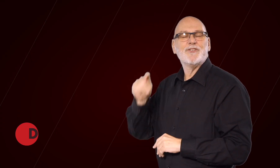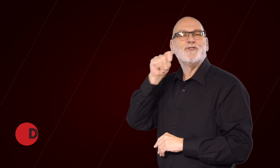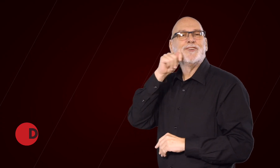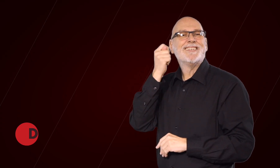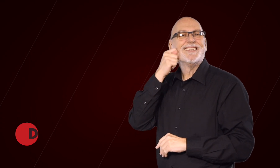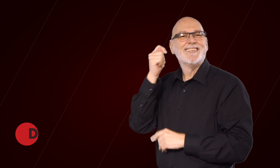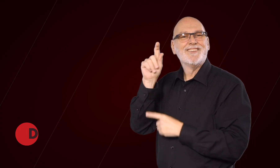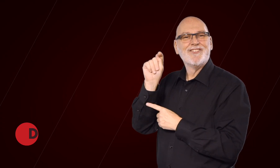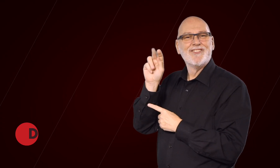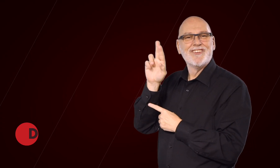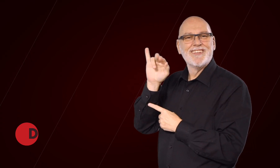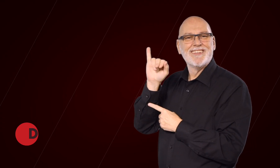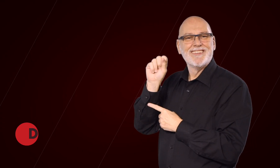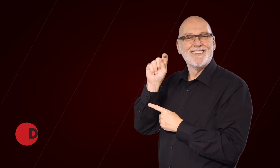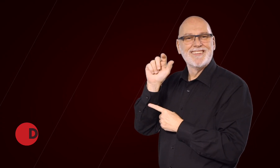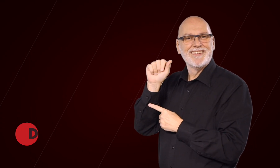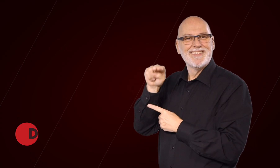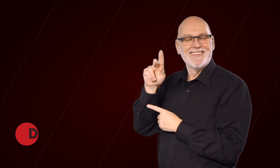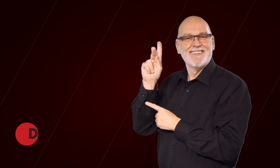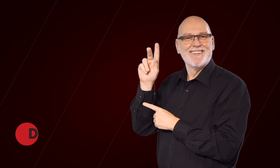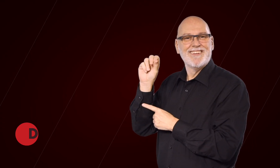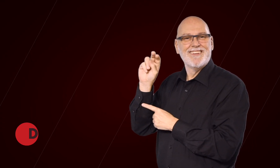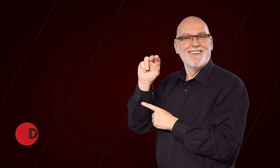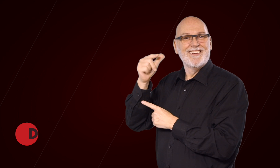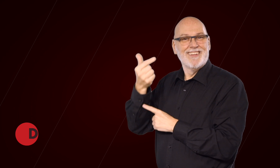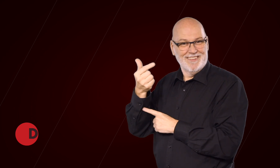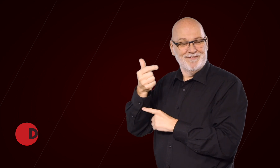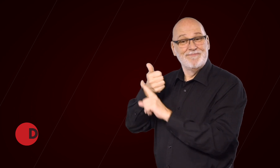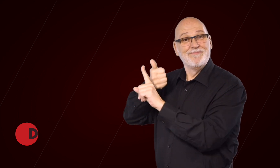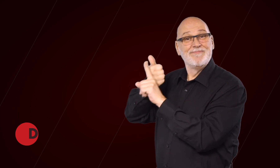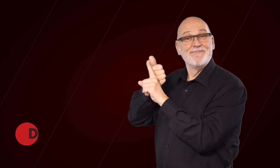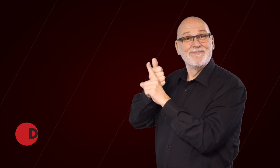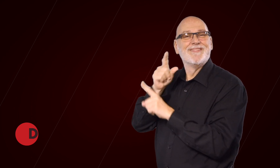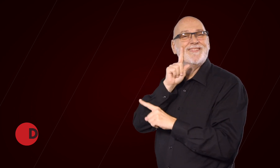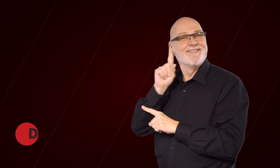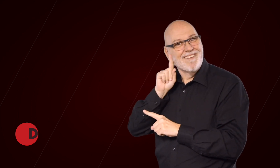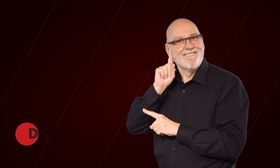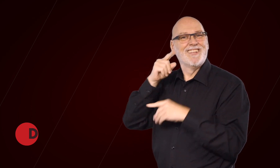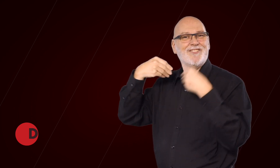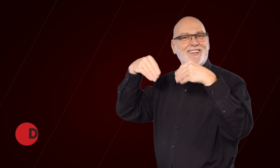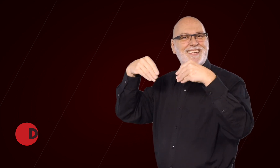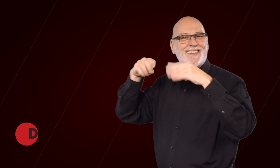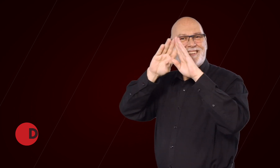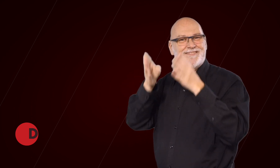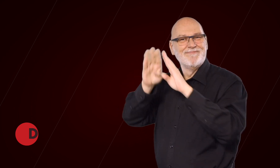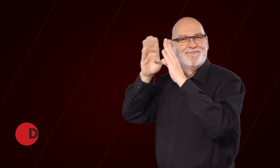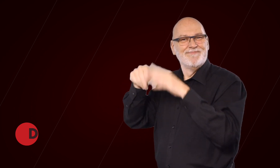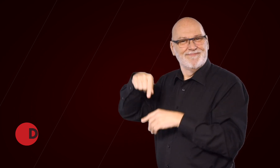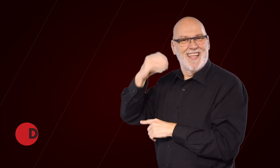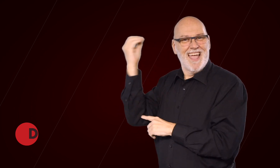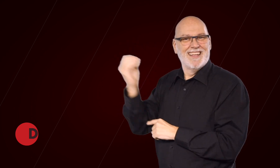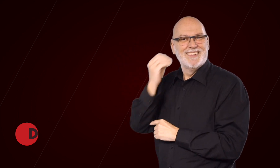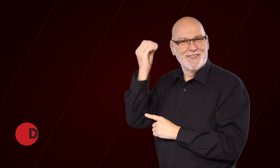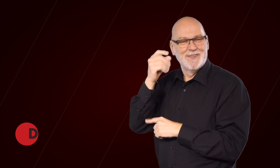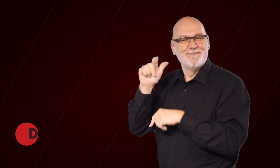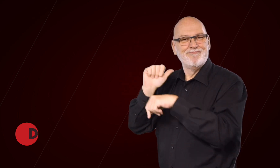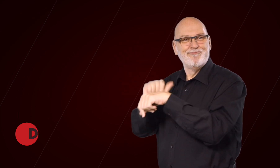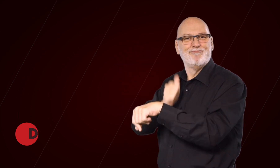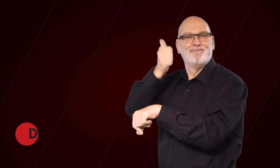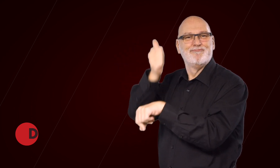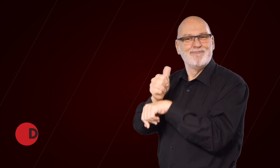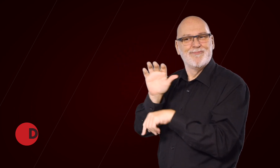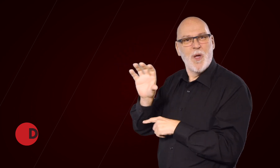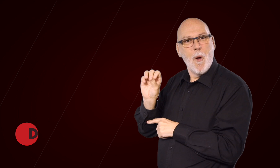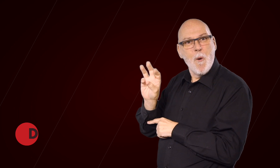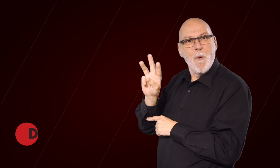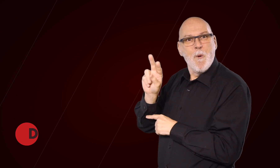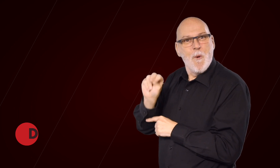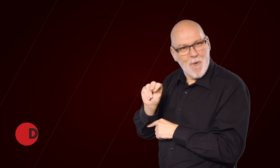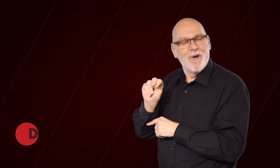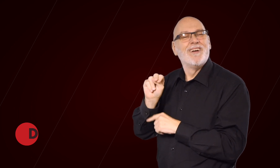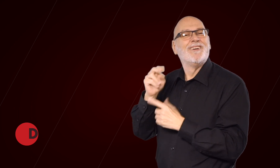[ANSELMO]: Tristan Kong, the Deaf realtor in Ontario has established